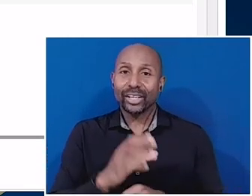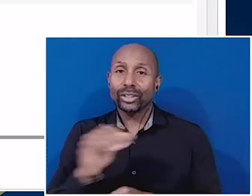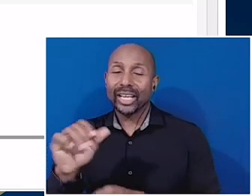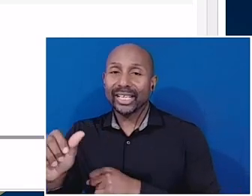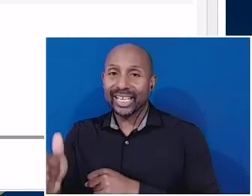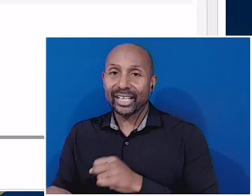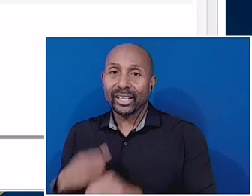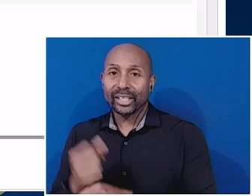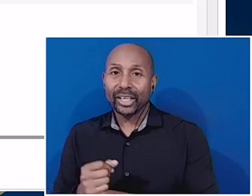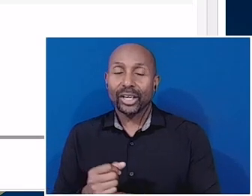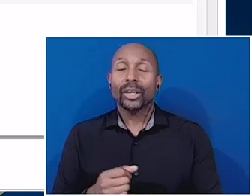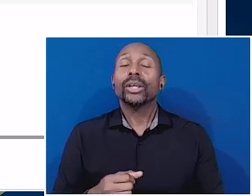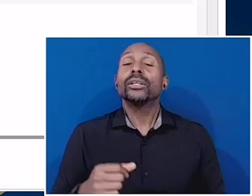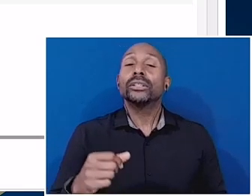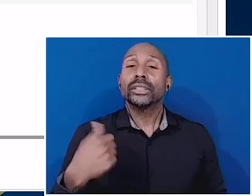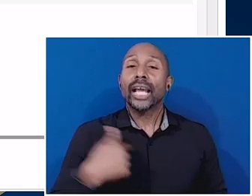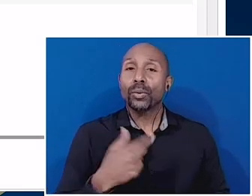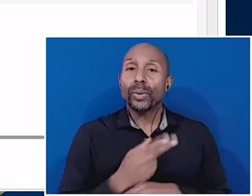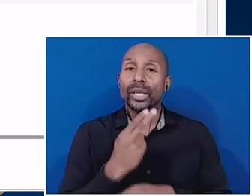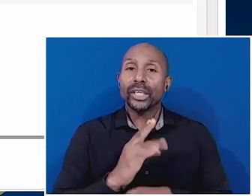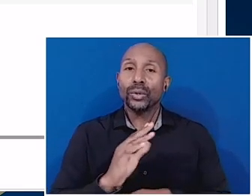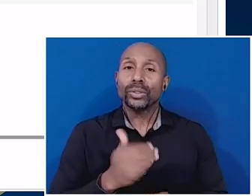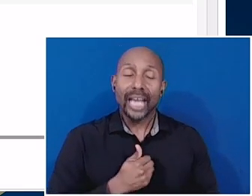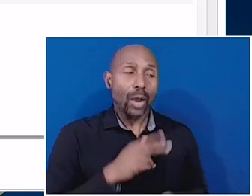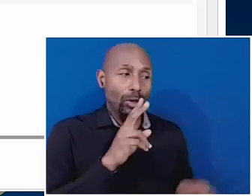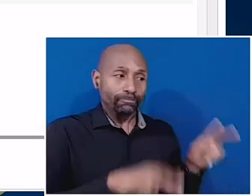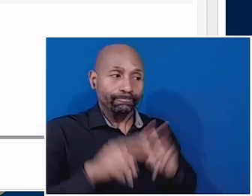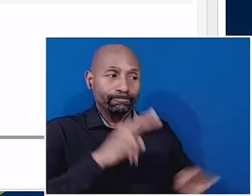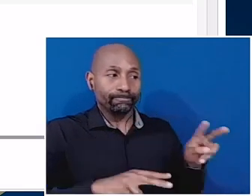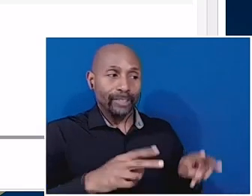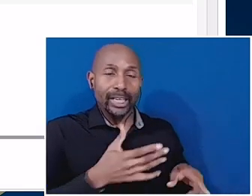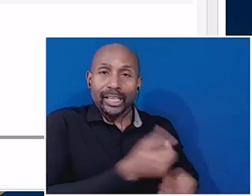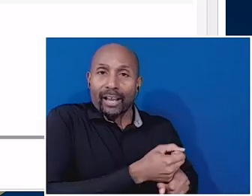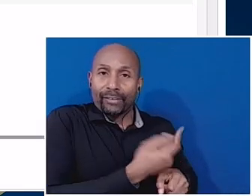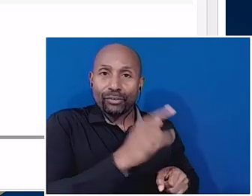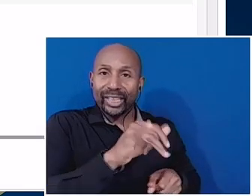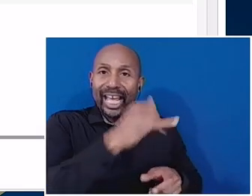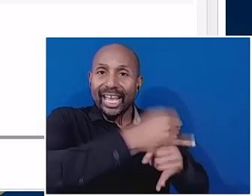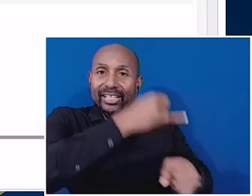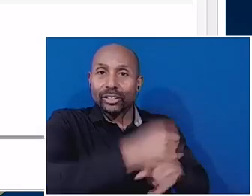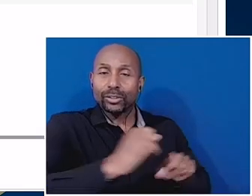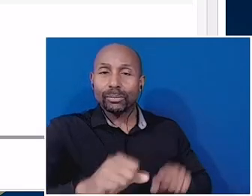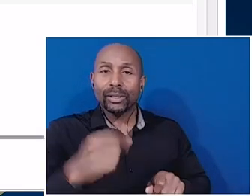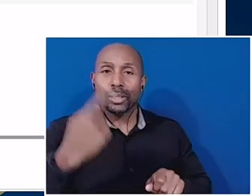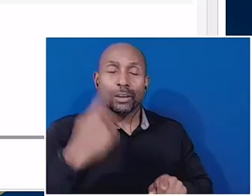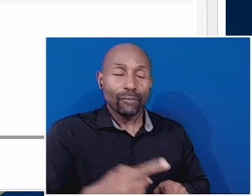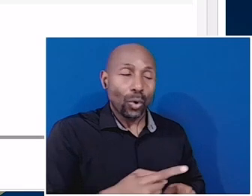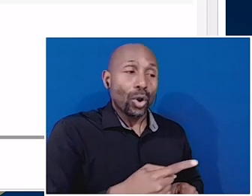confidence in the institution's ability to return for another reaffirmation.